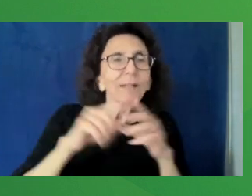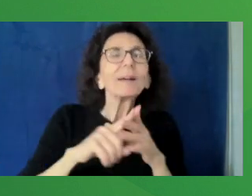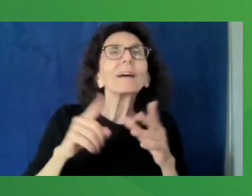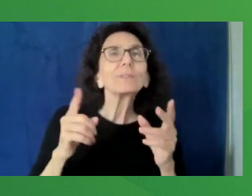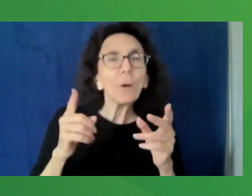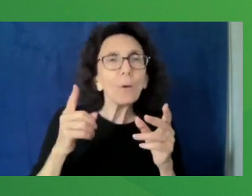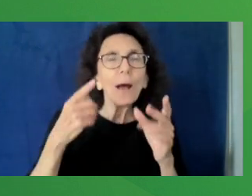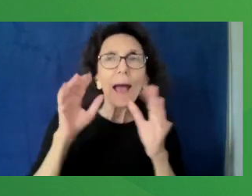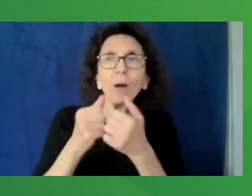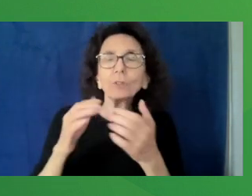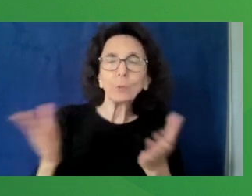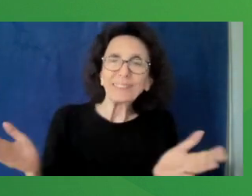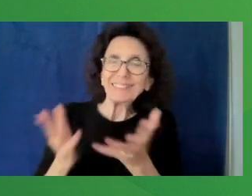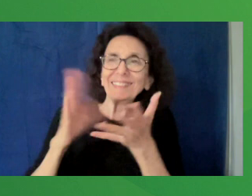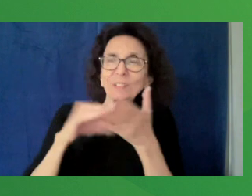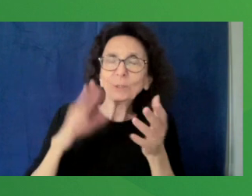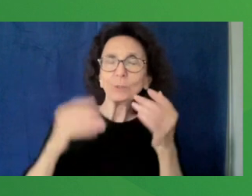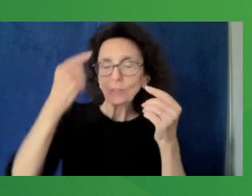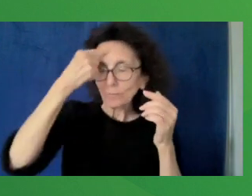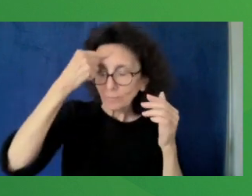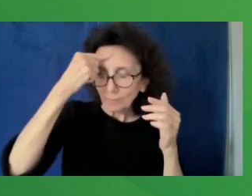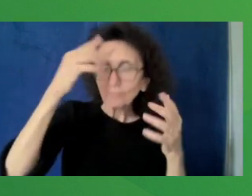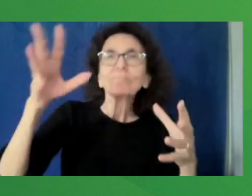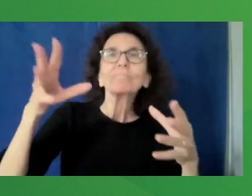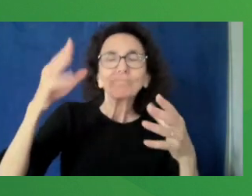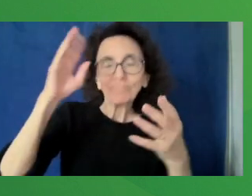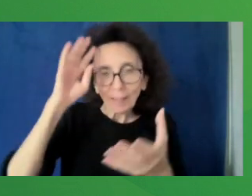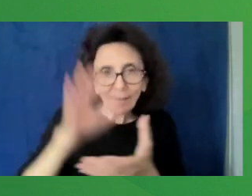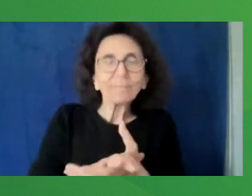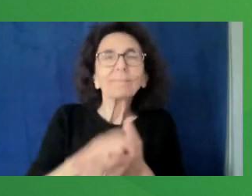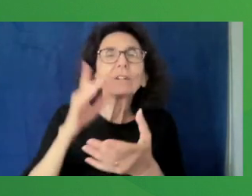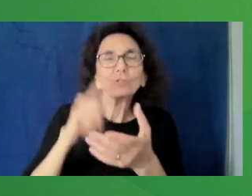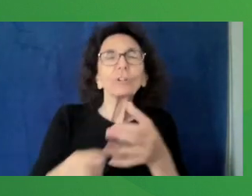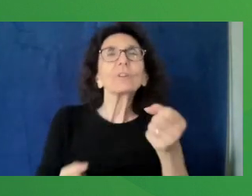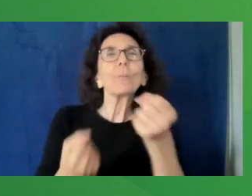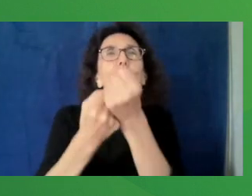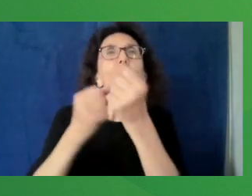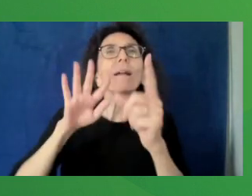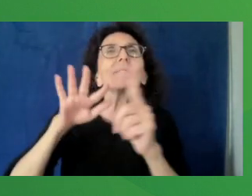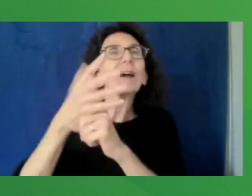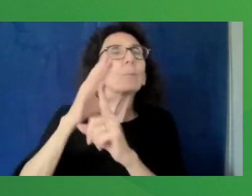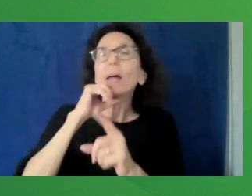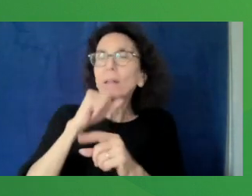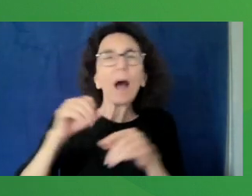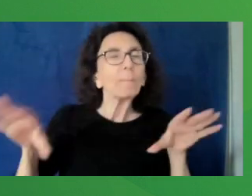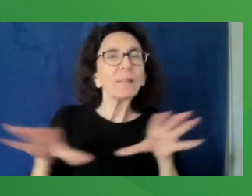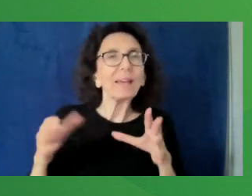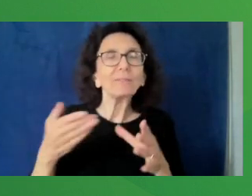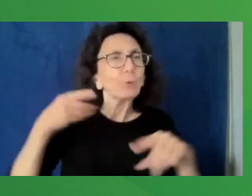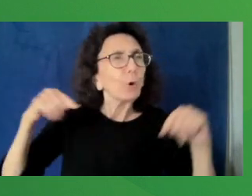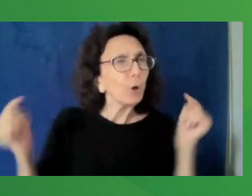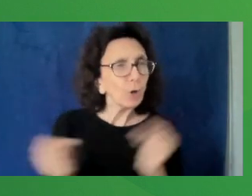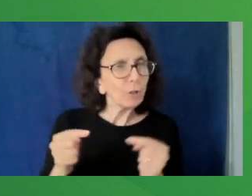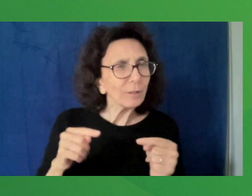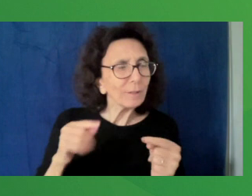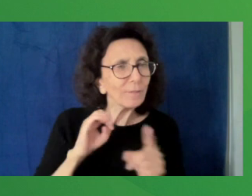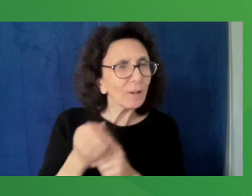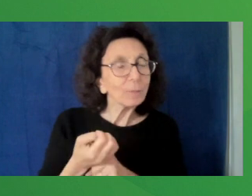engage in behavior that supports and not hurts the environment? So, one question we asked was,